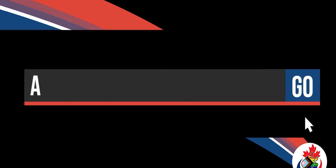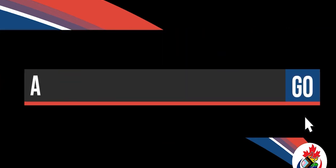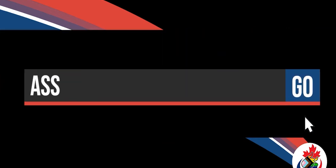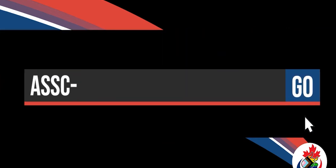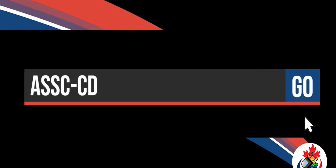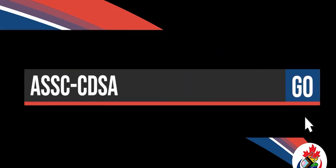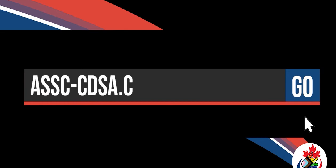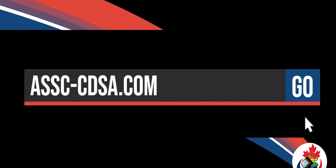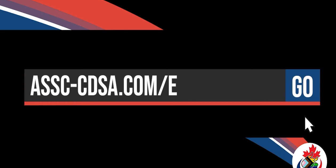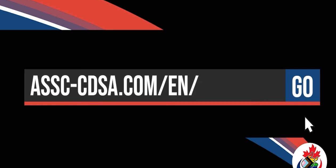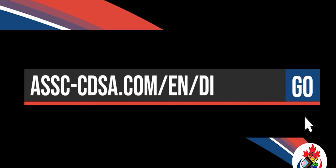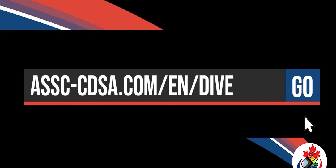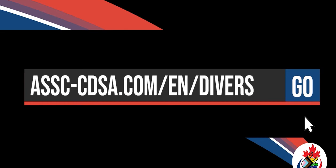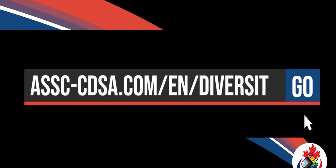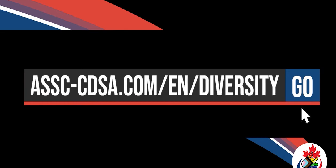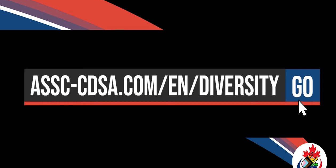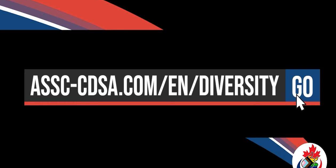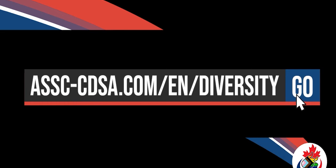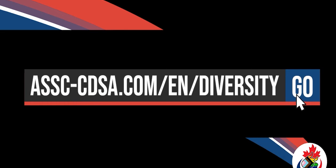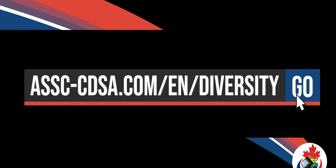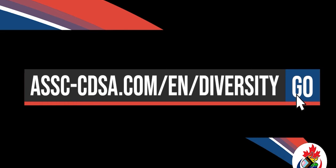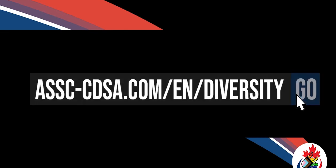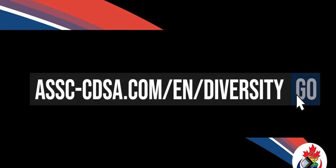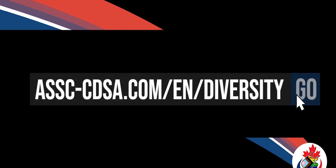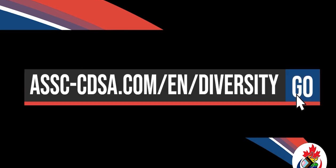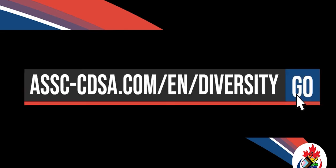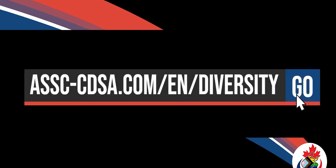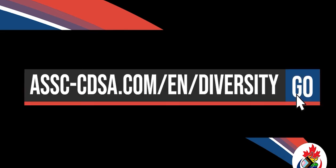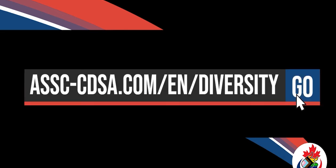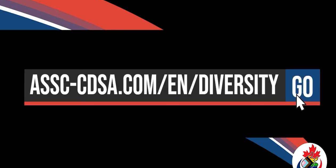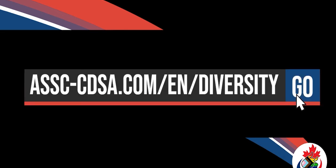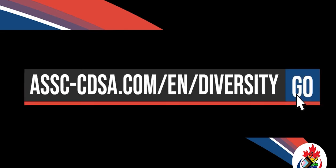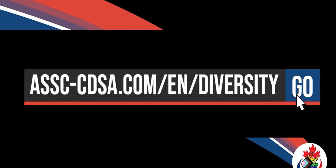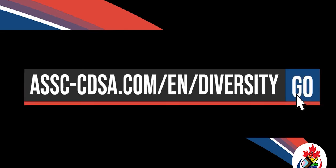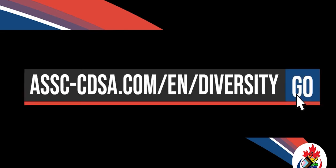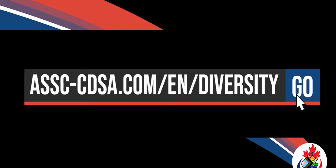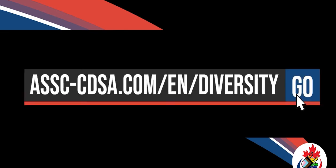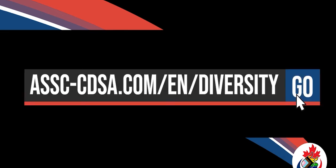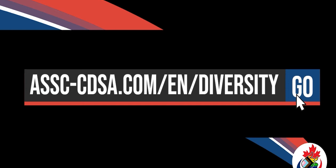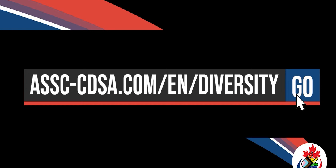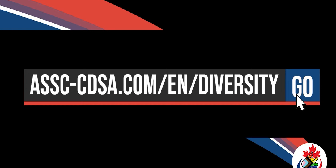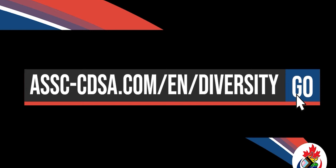assc-cdsa.com/en/diversity